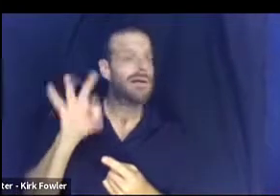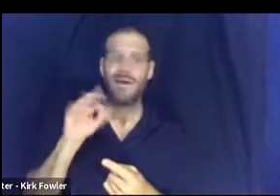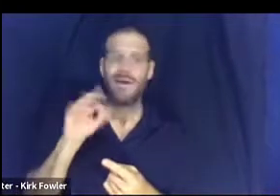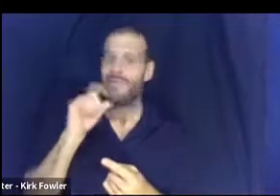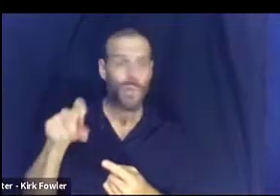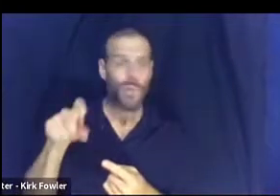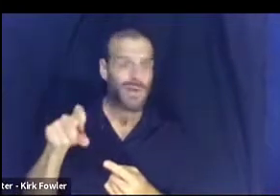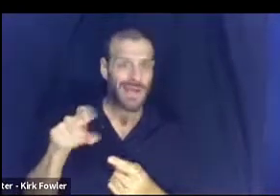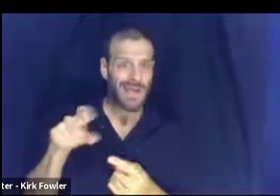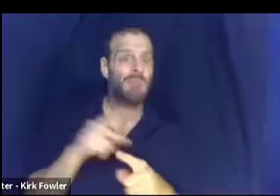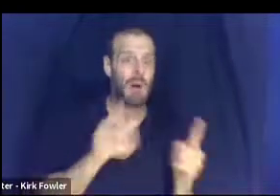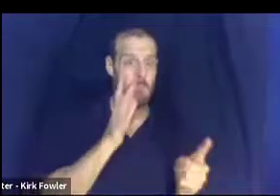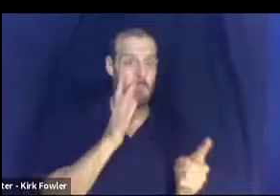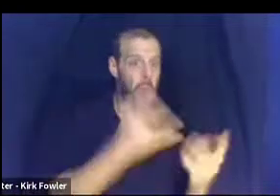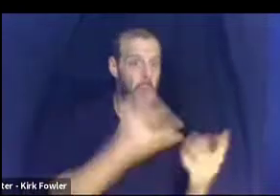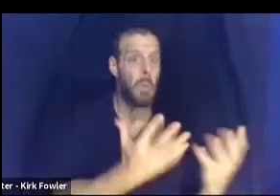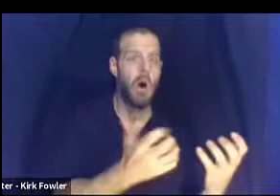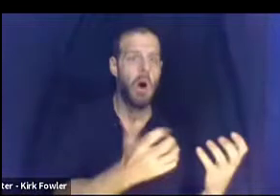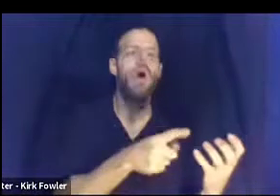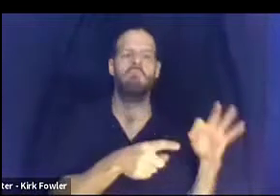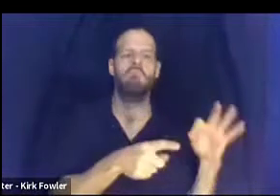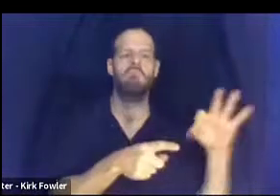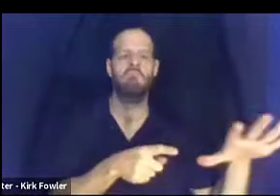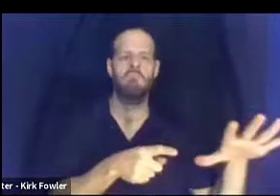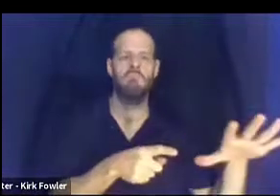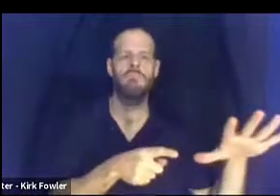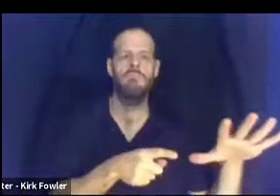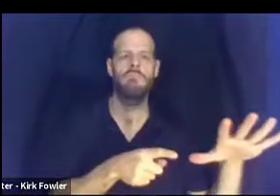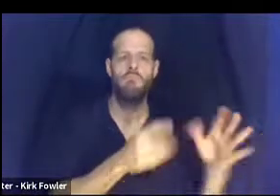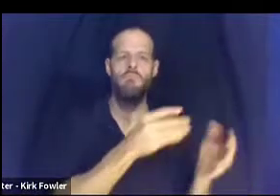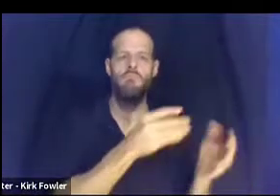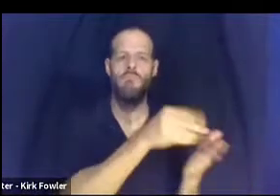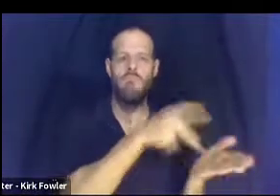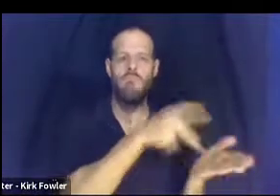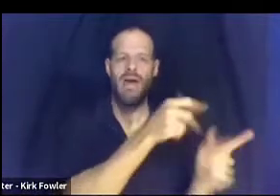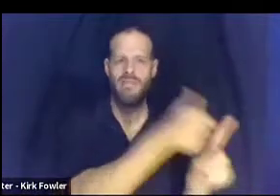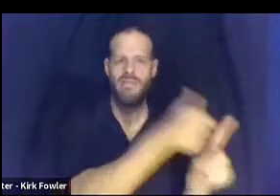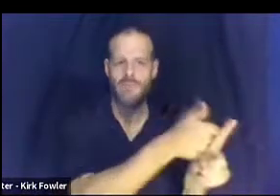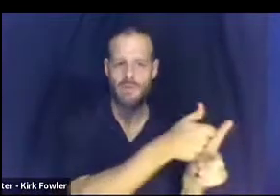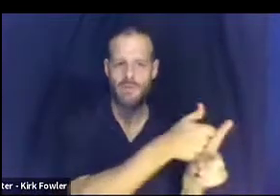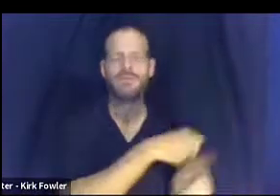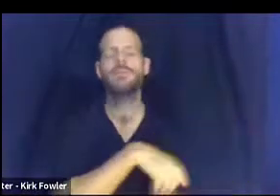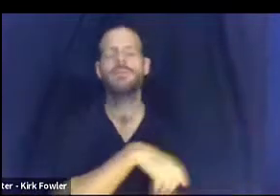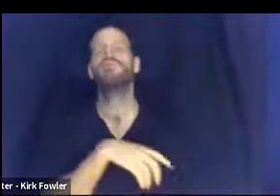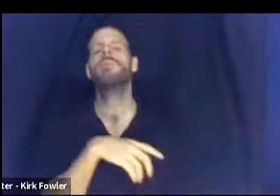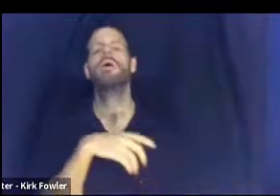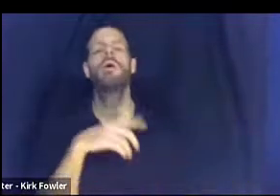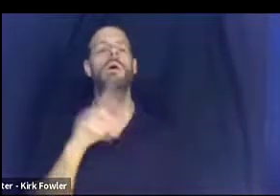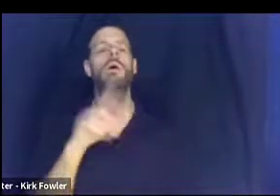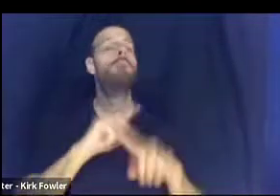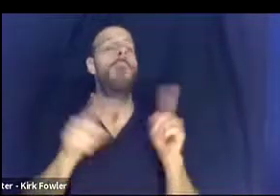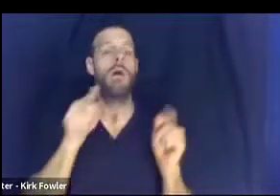But this is where you just need support to be able to understand to be able to show a district